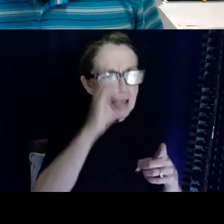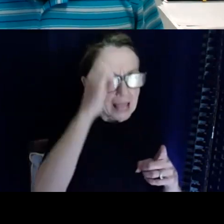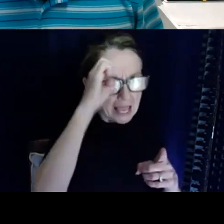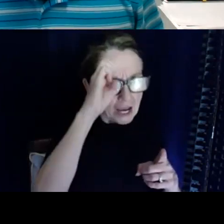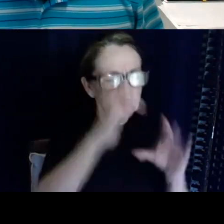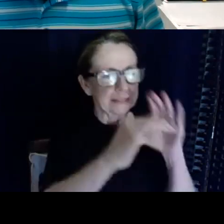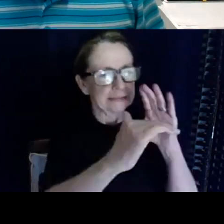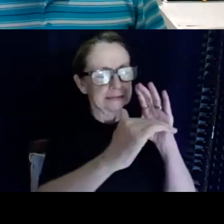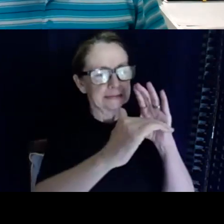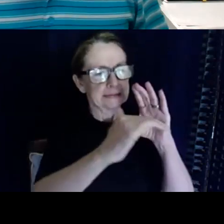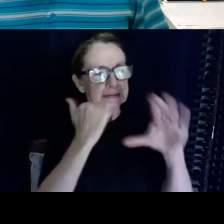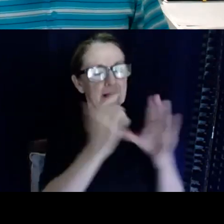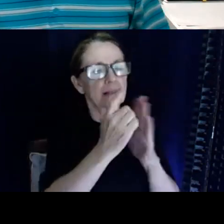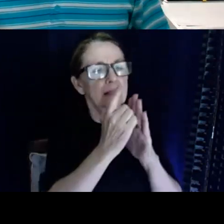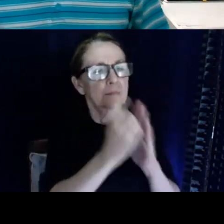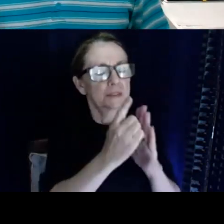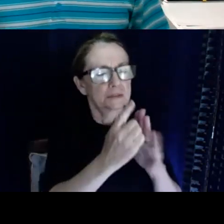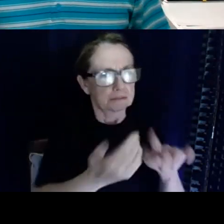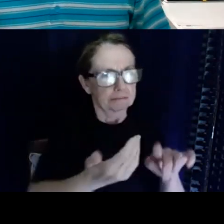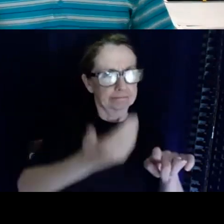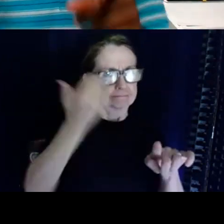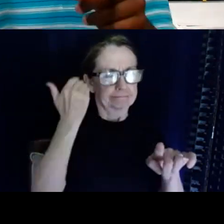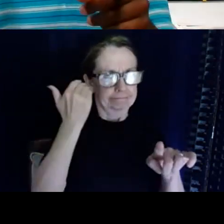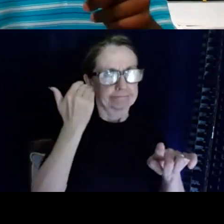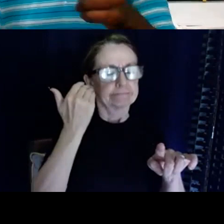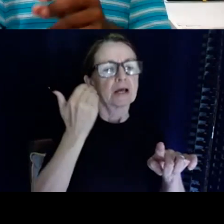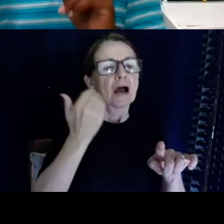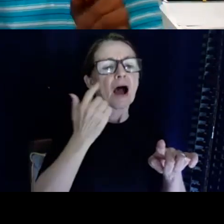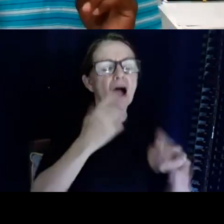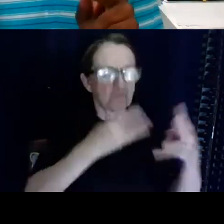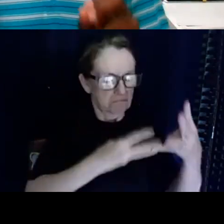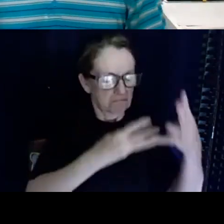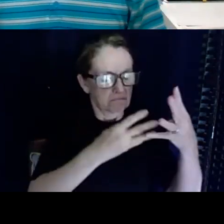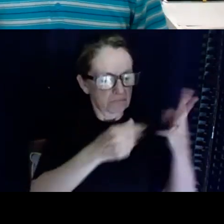I DON'T SEE HER HERE RIGHT NOW.